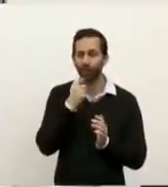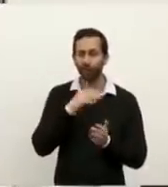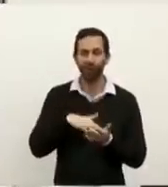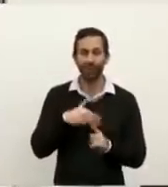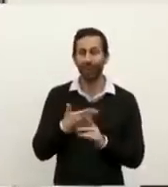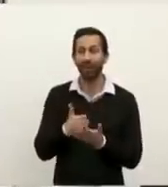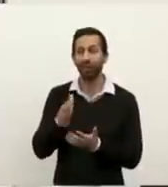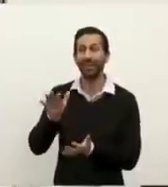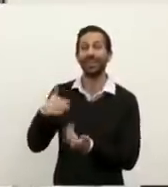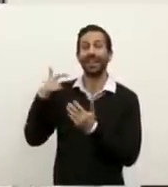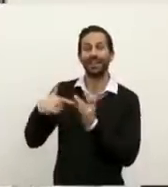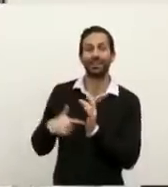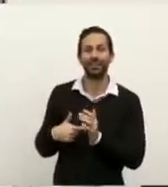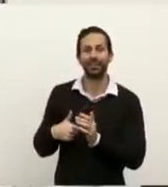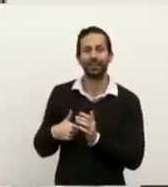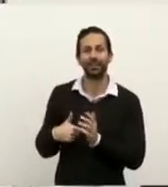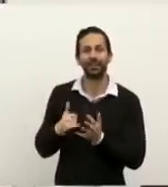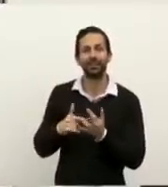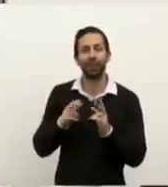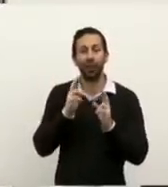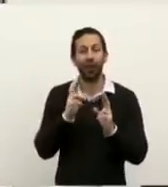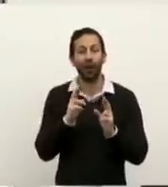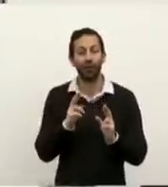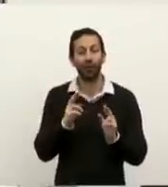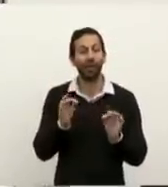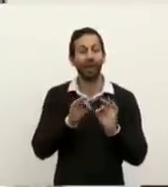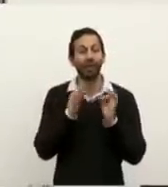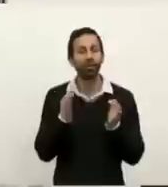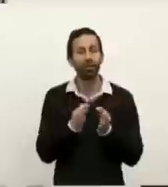And that's something which hopefully, the agency is working on